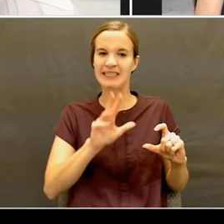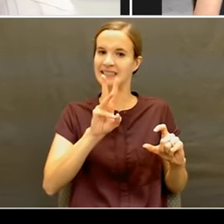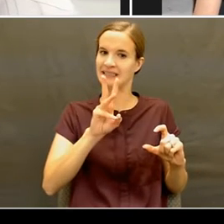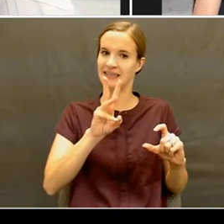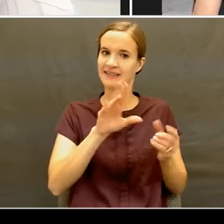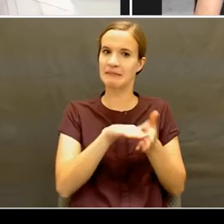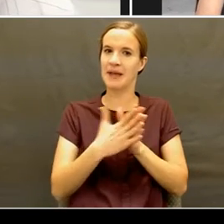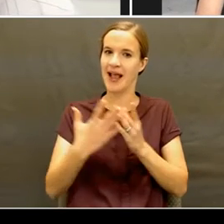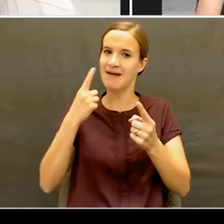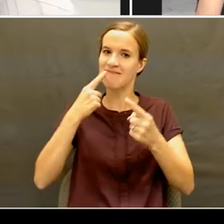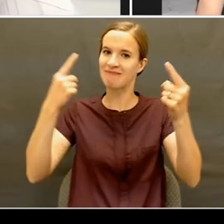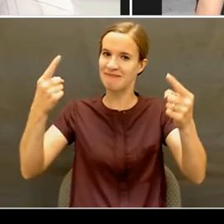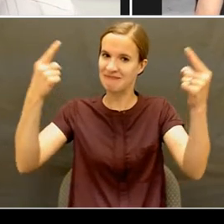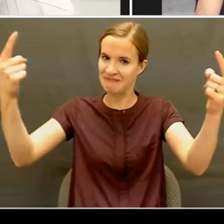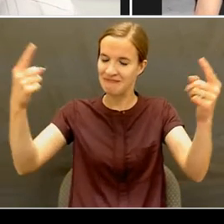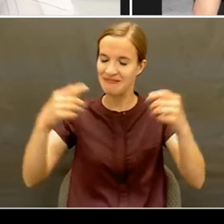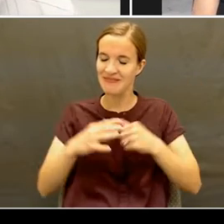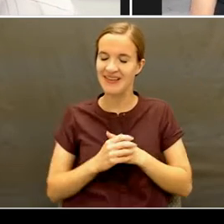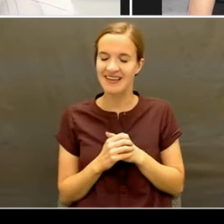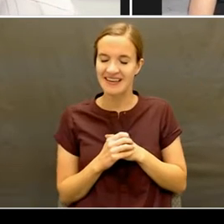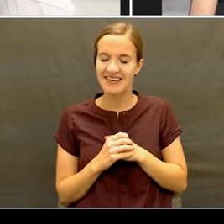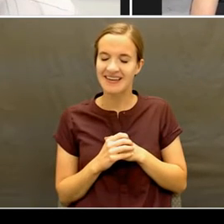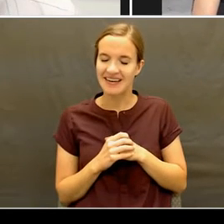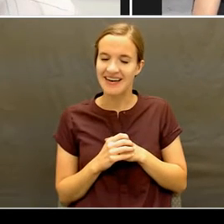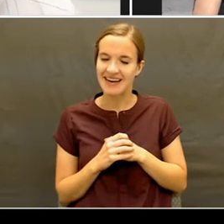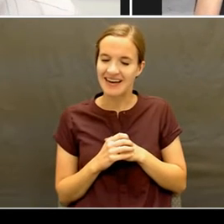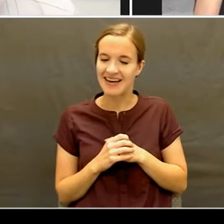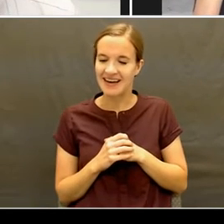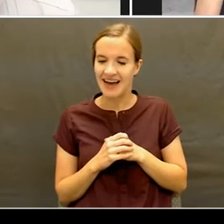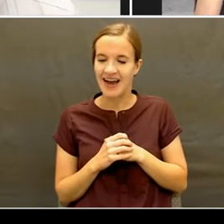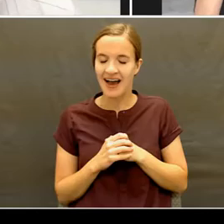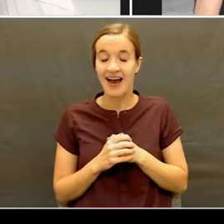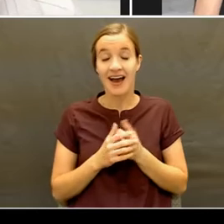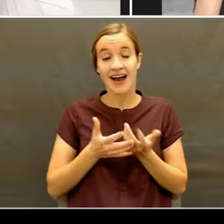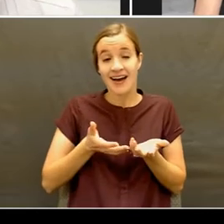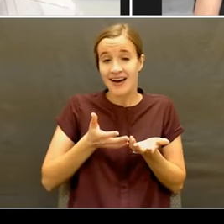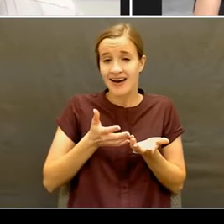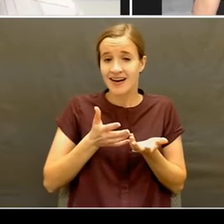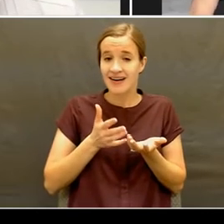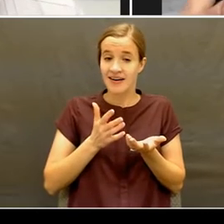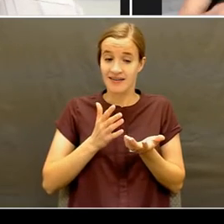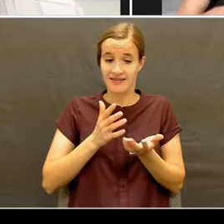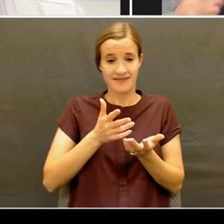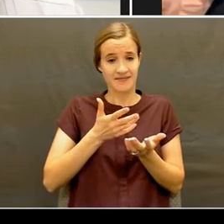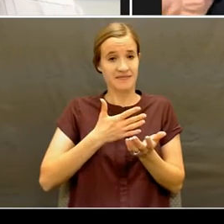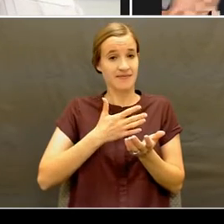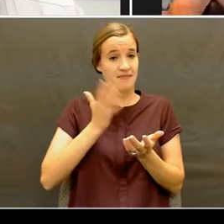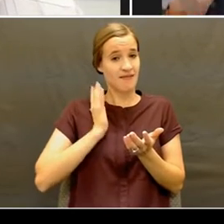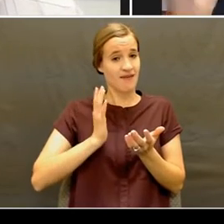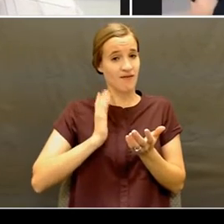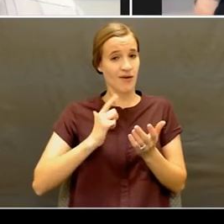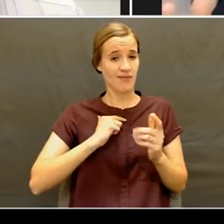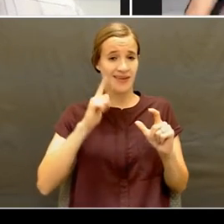course from then on, I was just trying to hook. I wasn't I was more interested in getting it out to